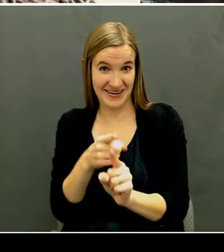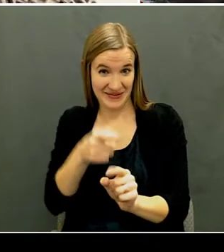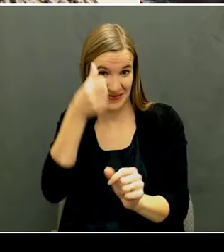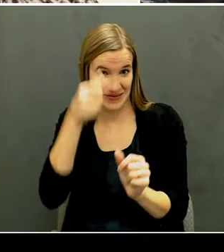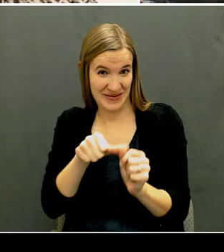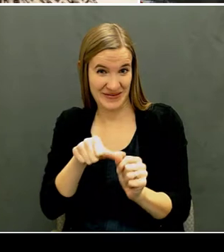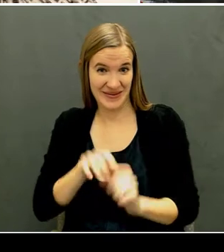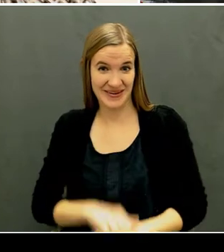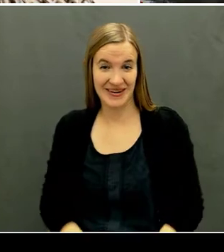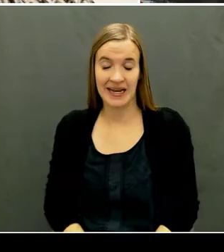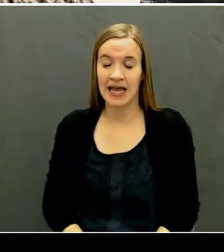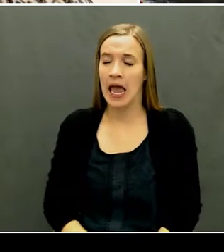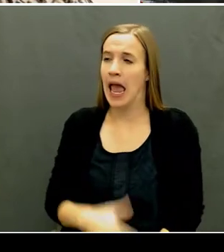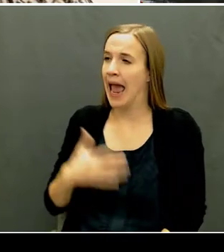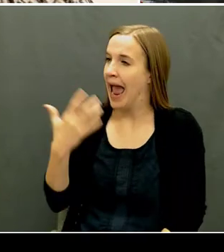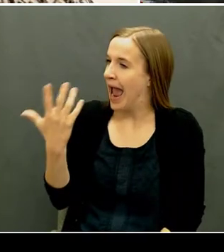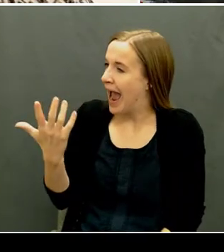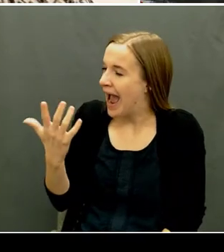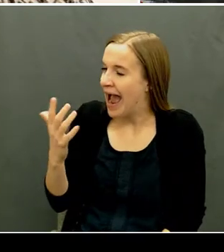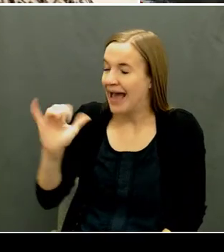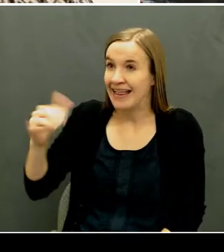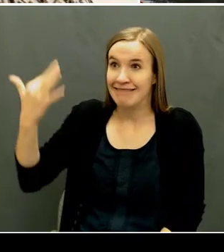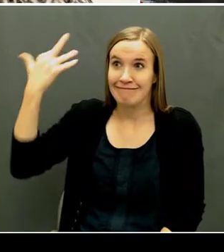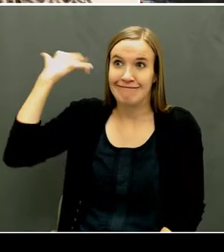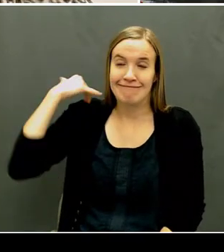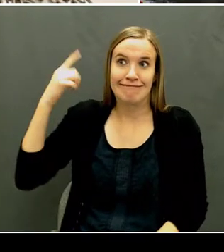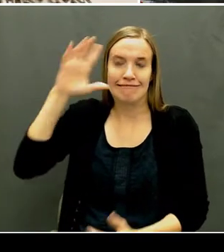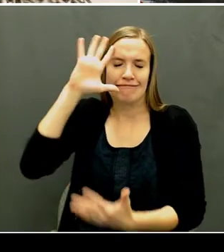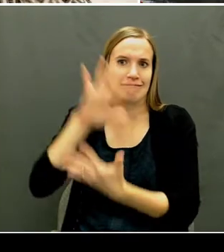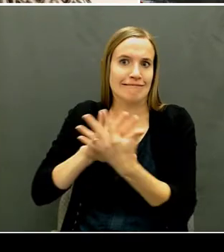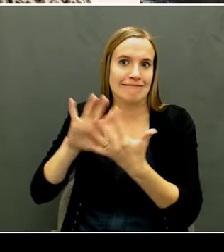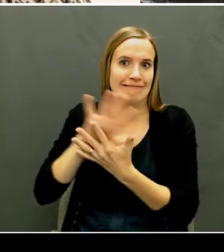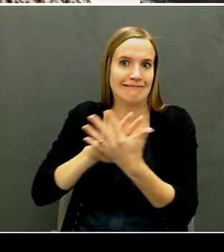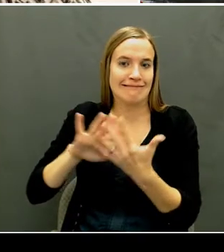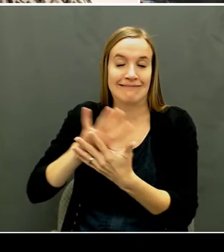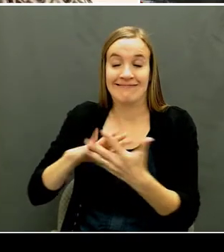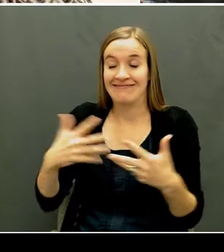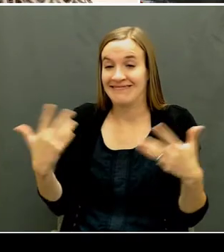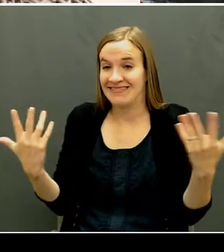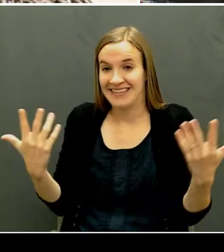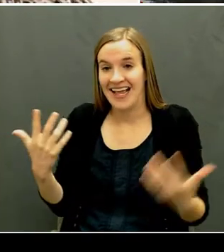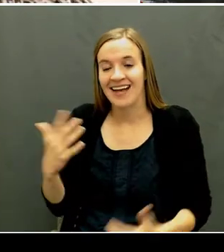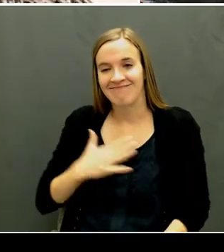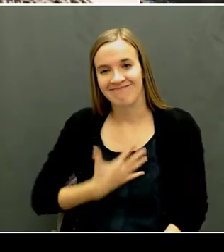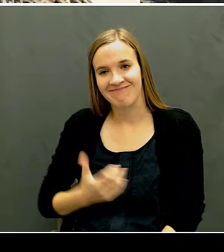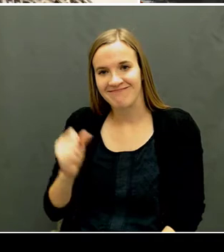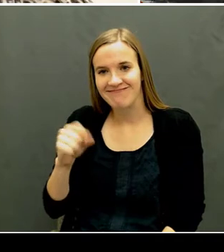Mark Johnson: Ah, there's a few foggy memories. That was about Yeah, I used to come to NCIL